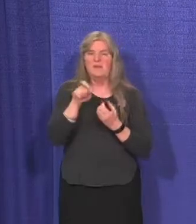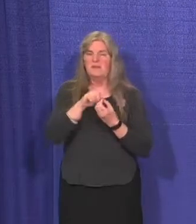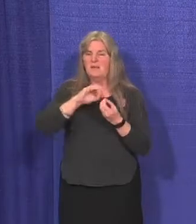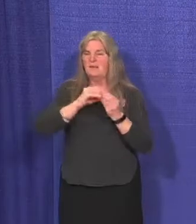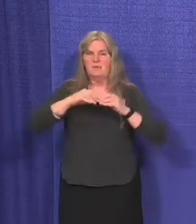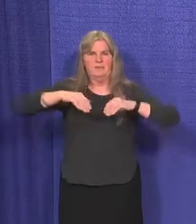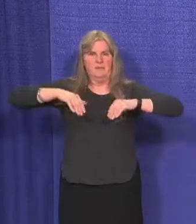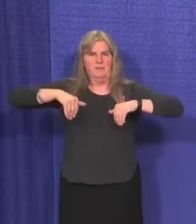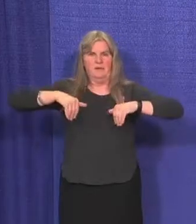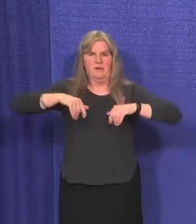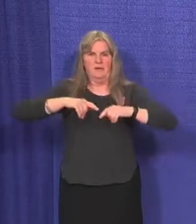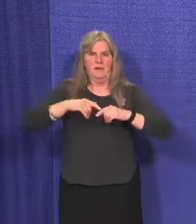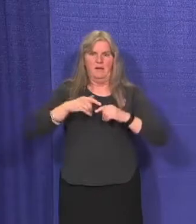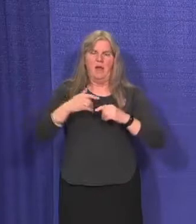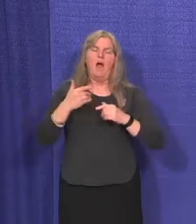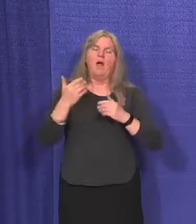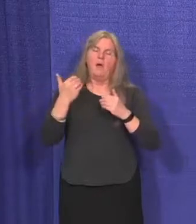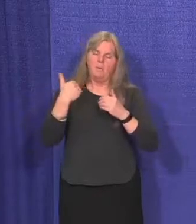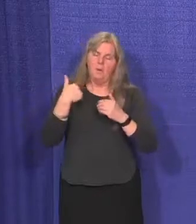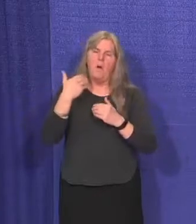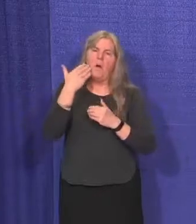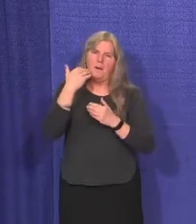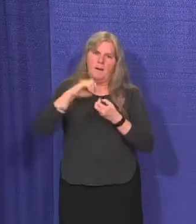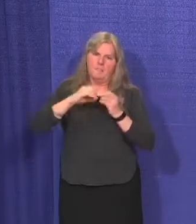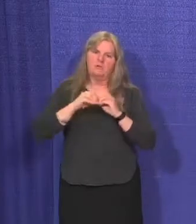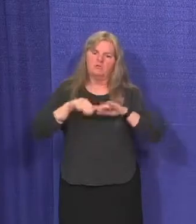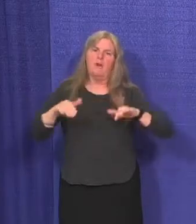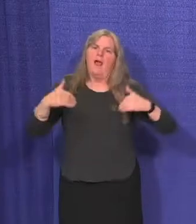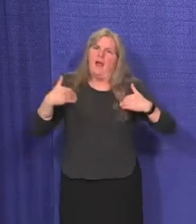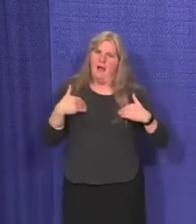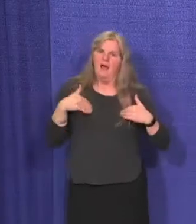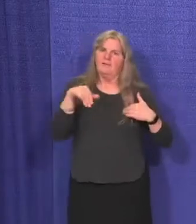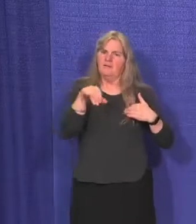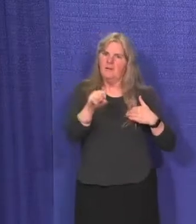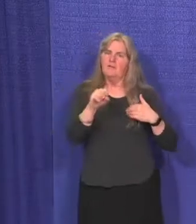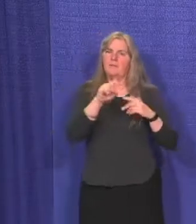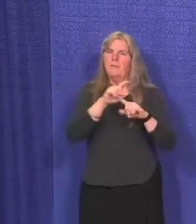access. And as we look forward in the